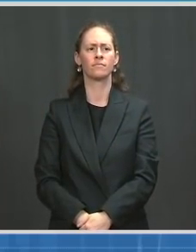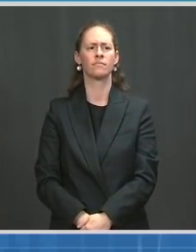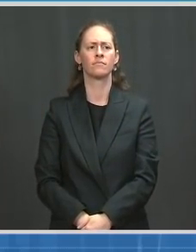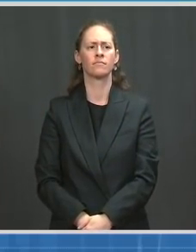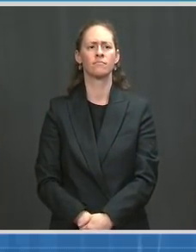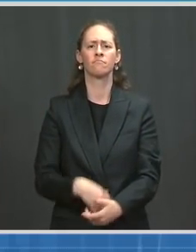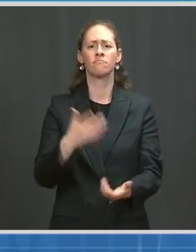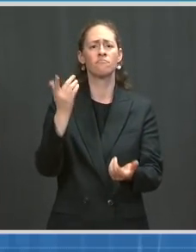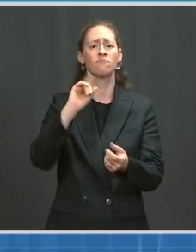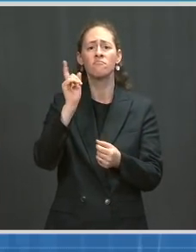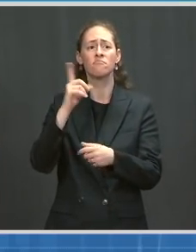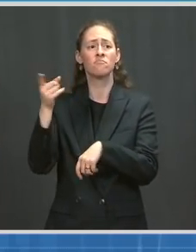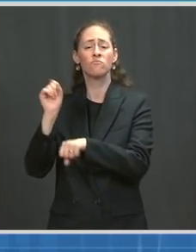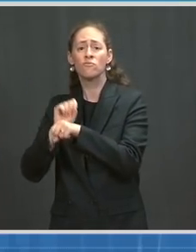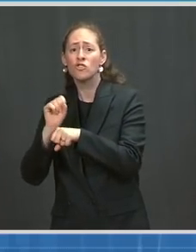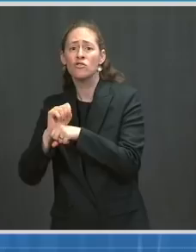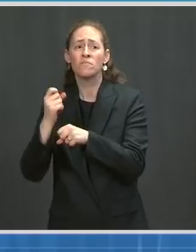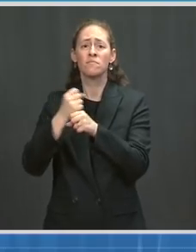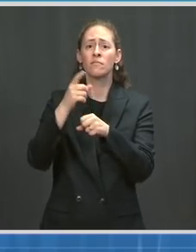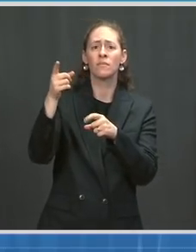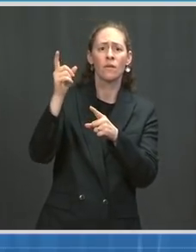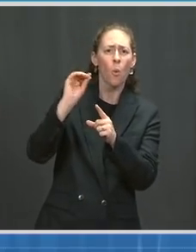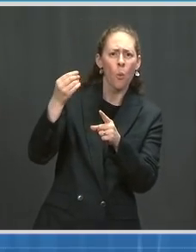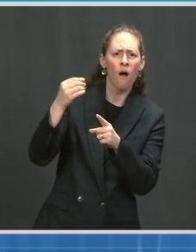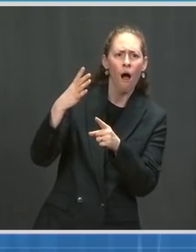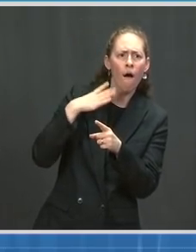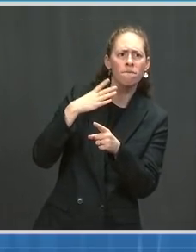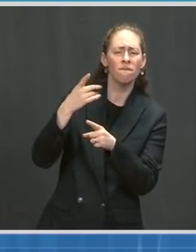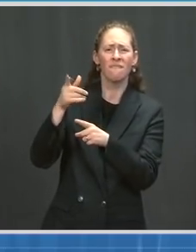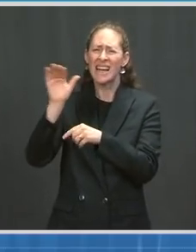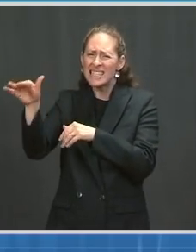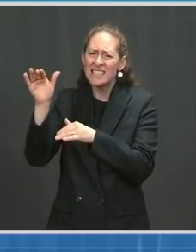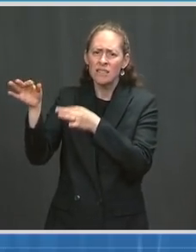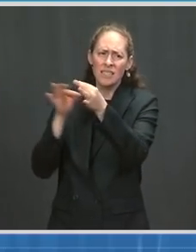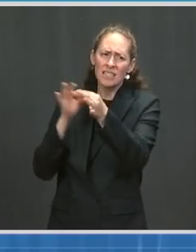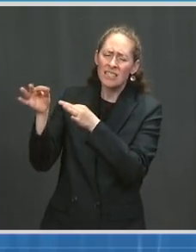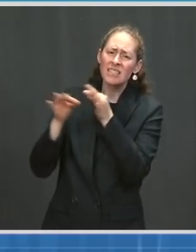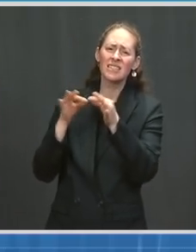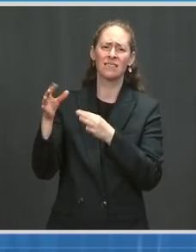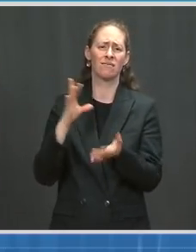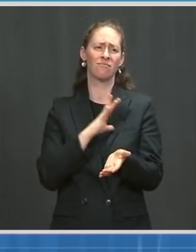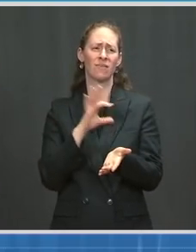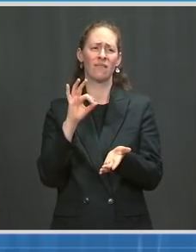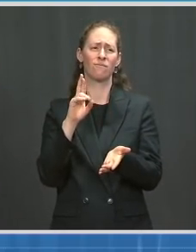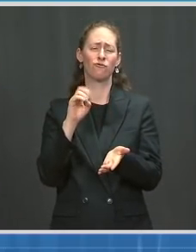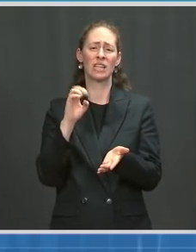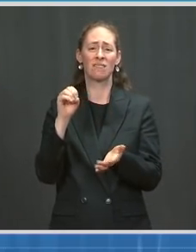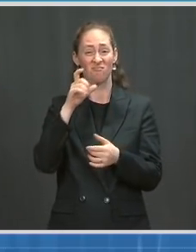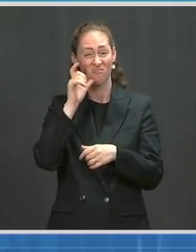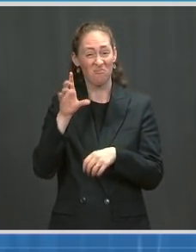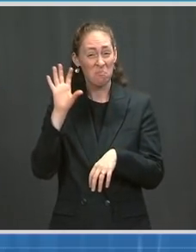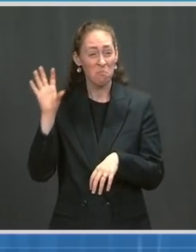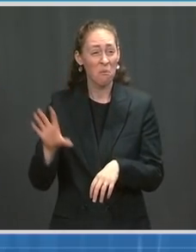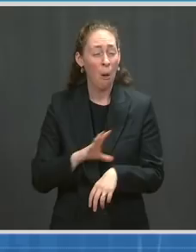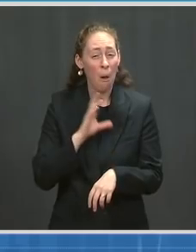Remind people the vaccine is free of charge. It's now easier to get than ever before. And remind people also that the vaccine